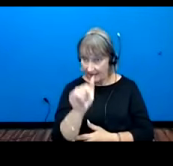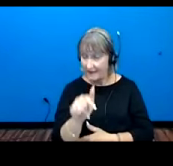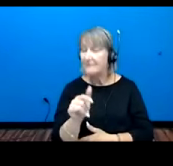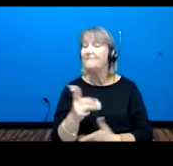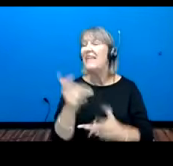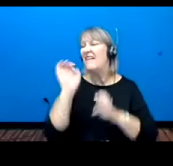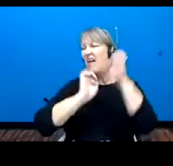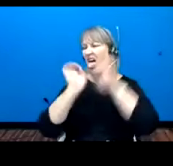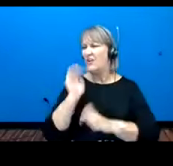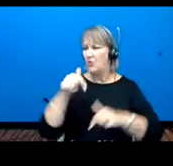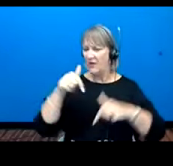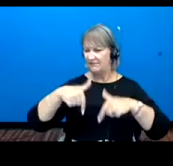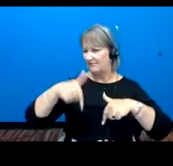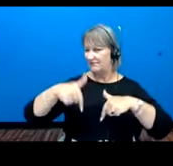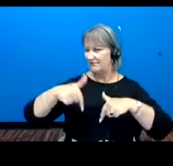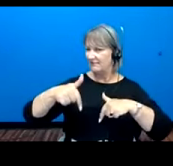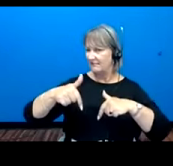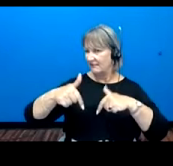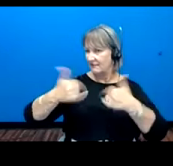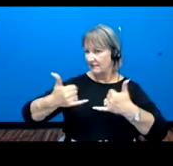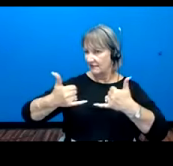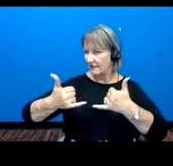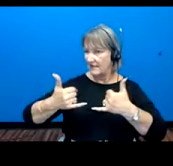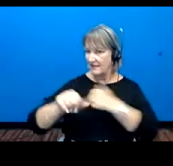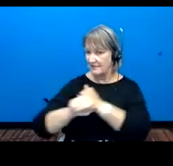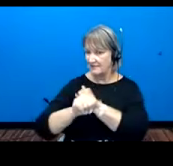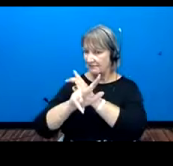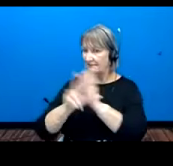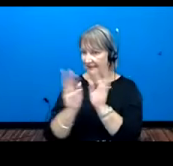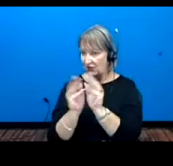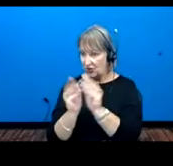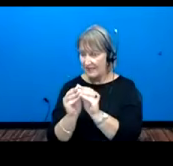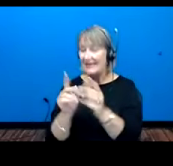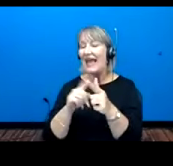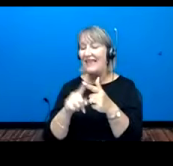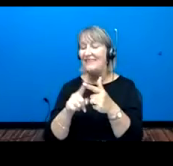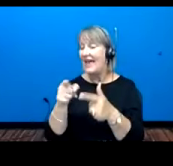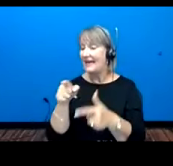But this will also tell us that you're interested. You'll have an opportunity to check off a box.